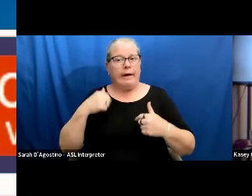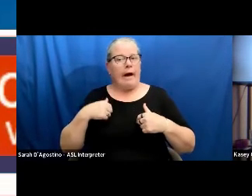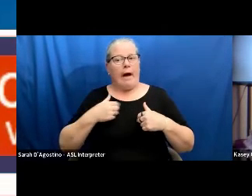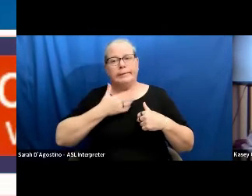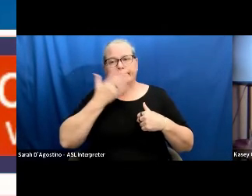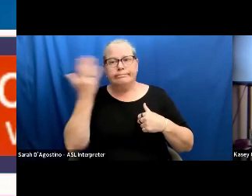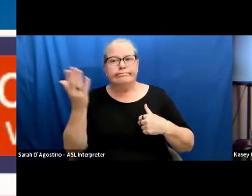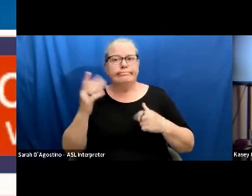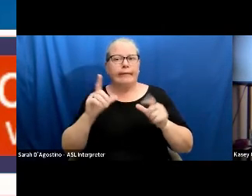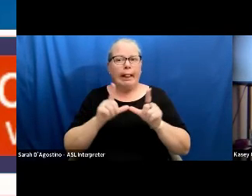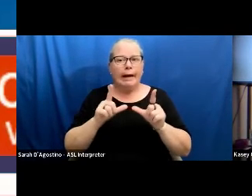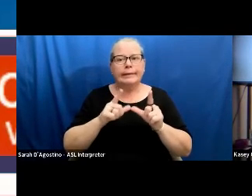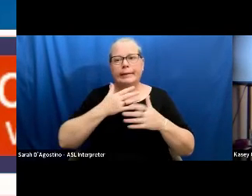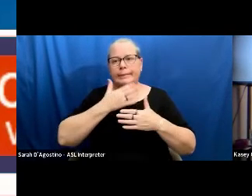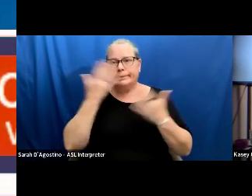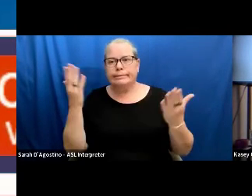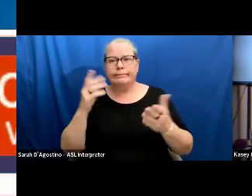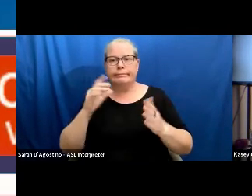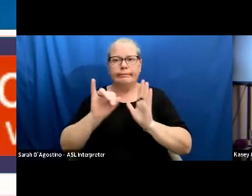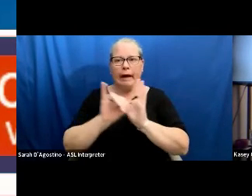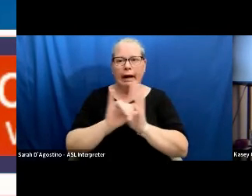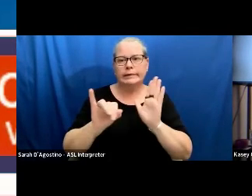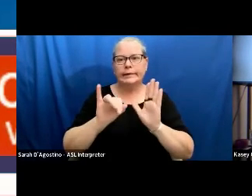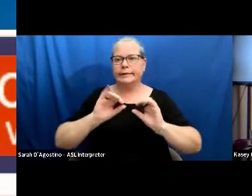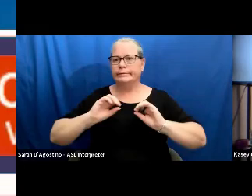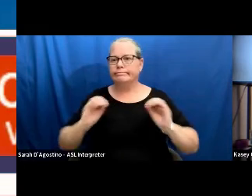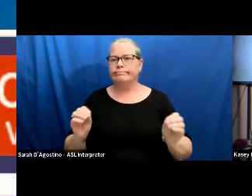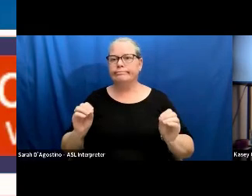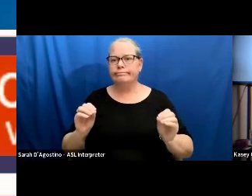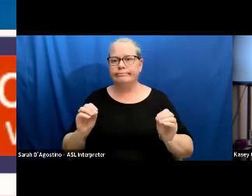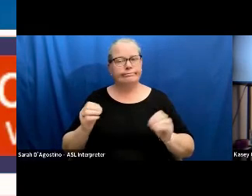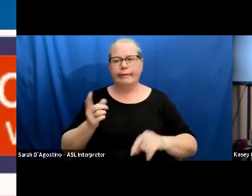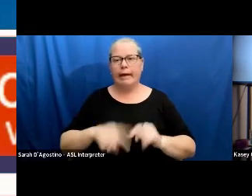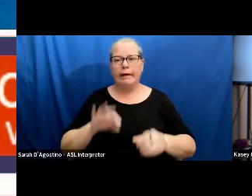there is no option they're out of luck and they're not able to cast their vote at all